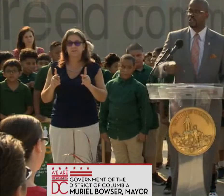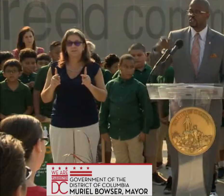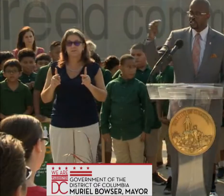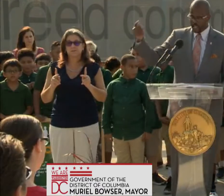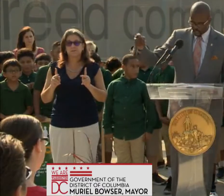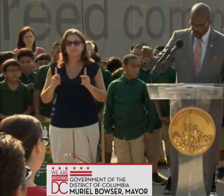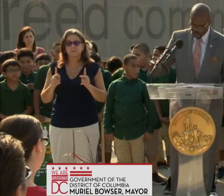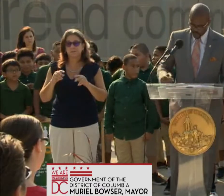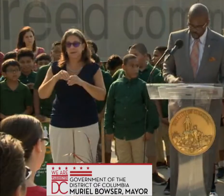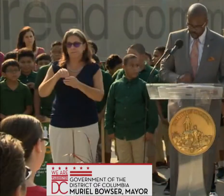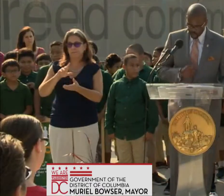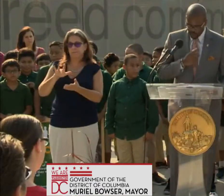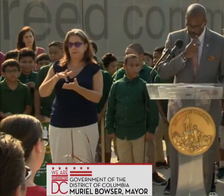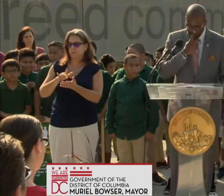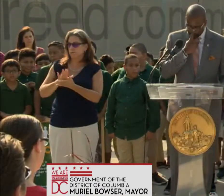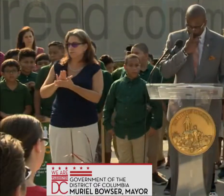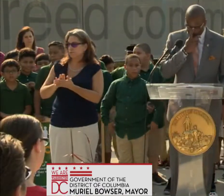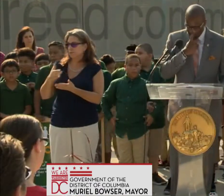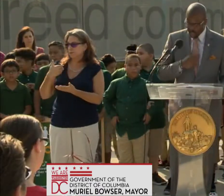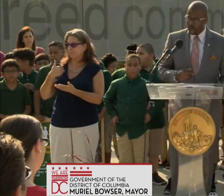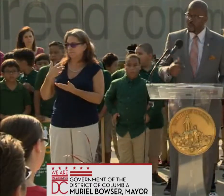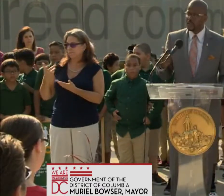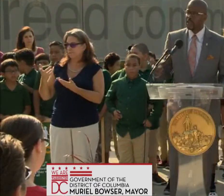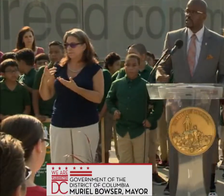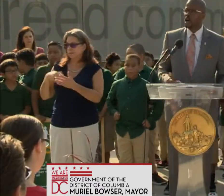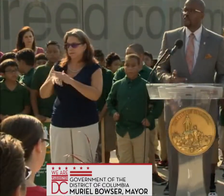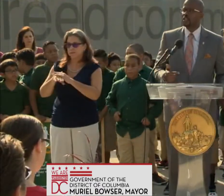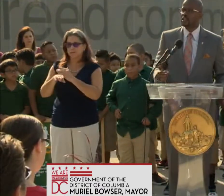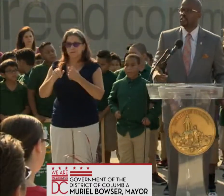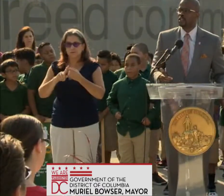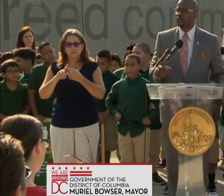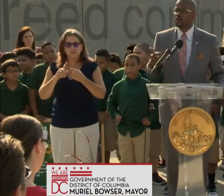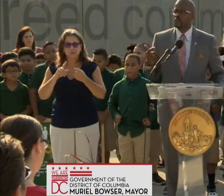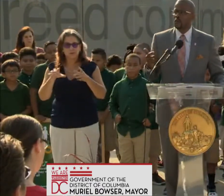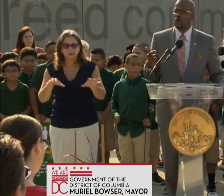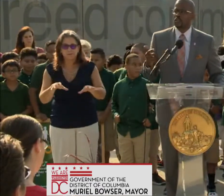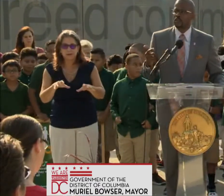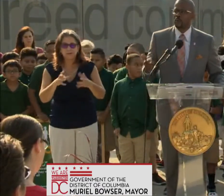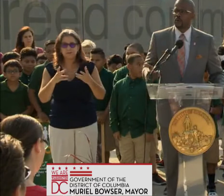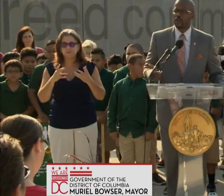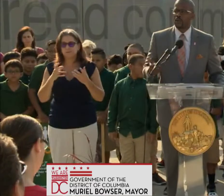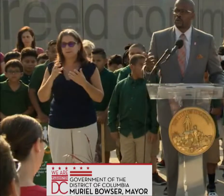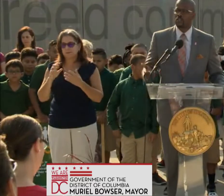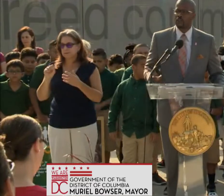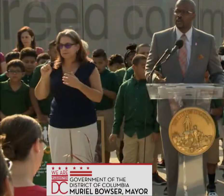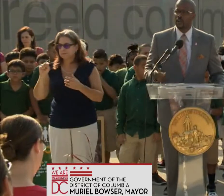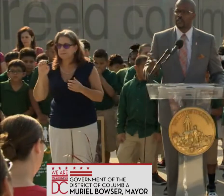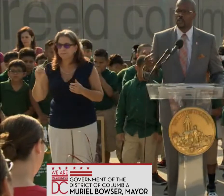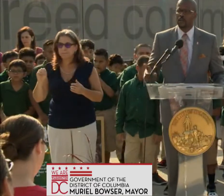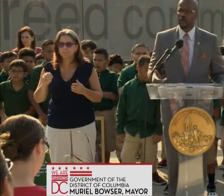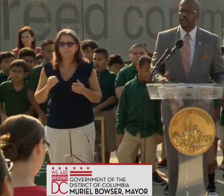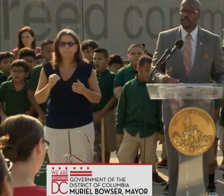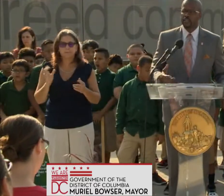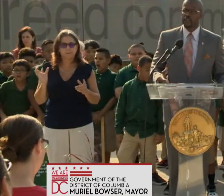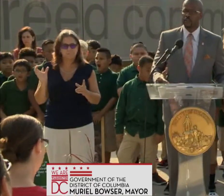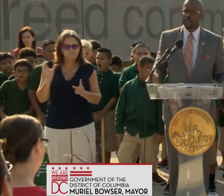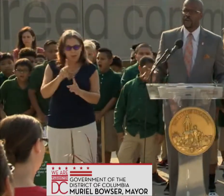so they can graduate from high school and then we kicked off an initiative for supporting our girls of color it's called a rain initiative and we have a